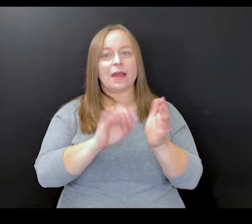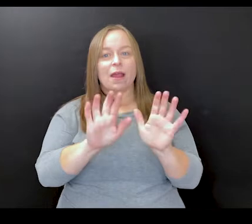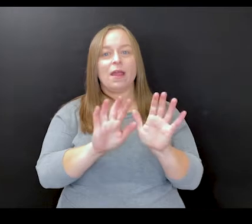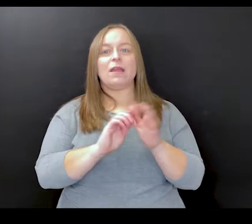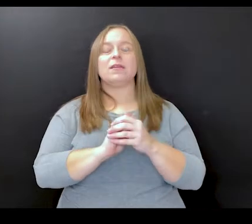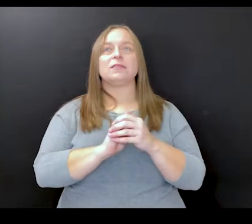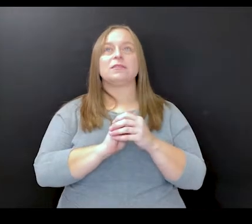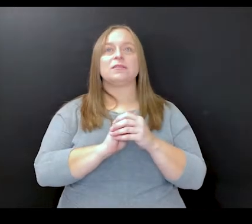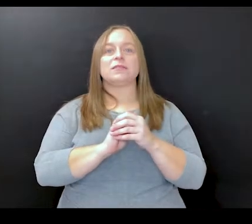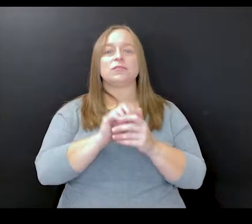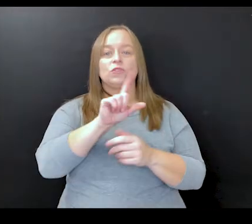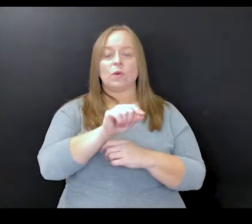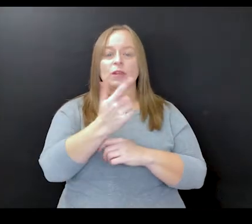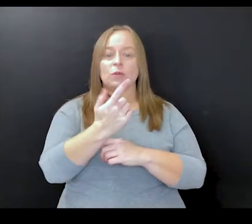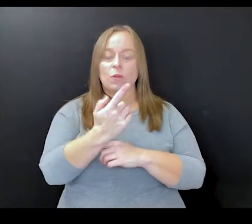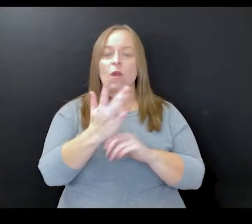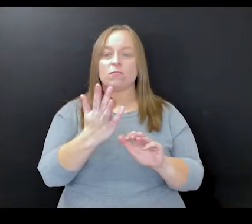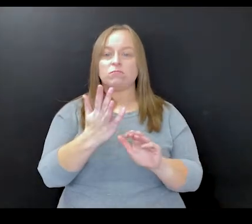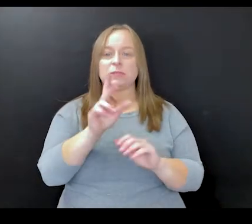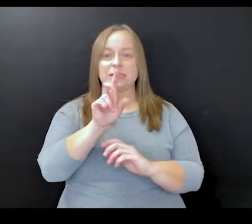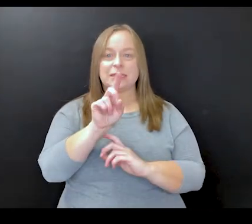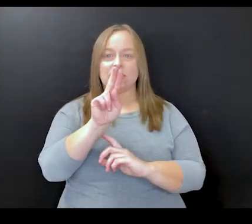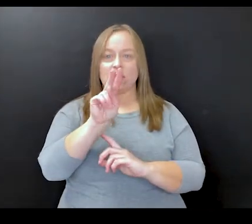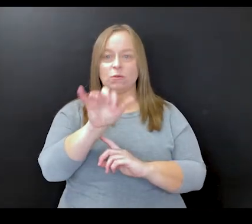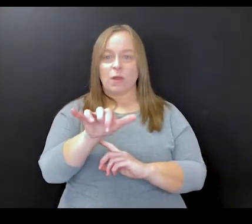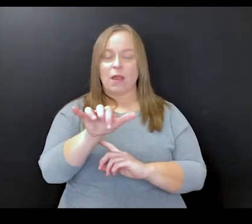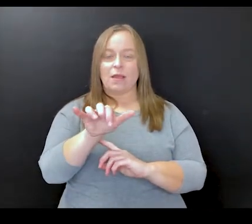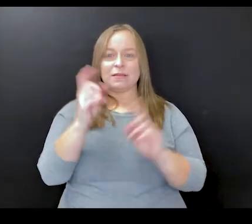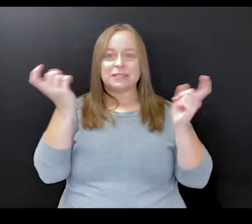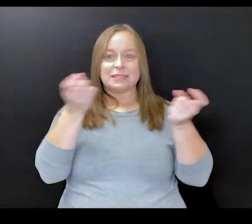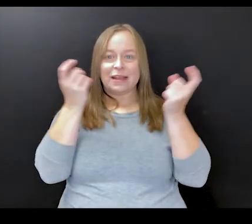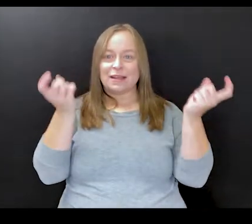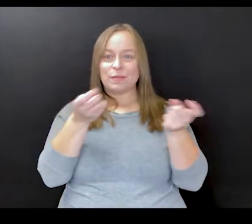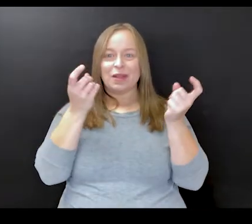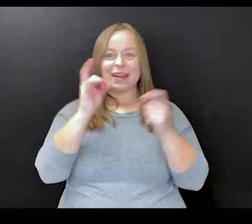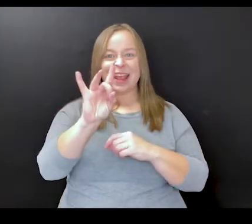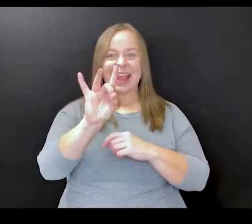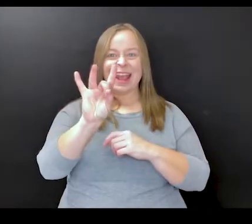that in 2021, DRNY celebrated its eighth anniversary